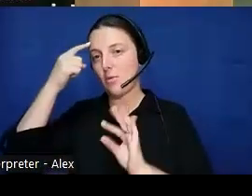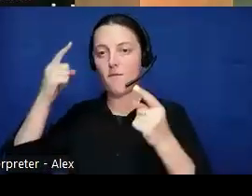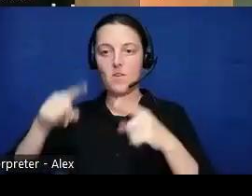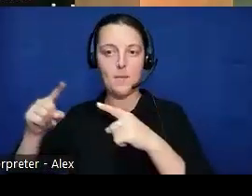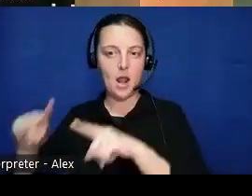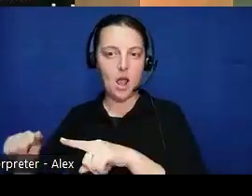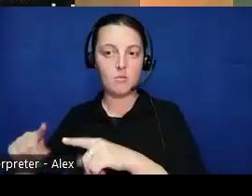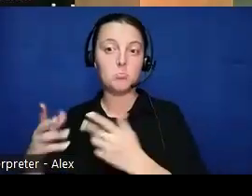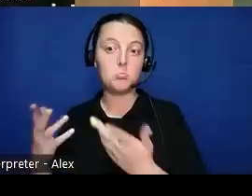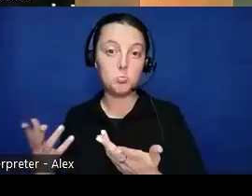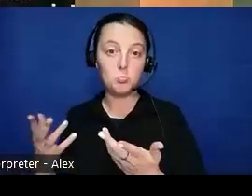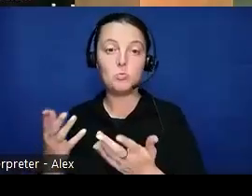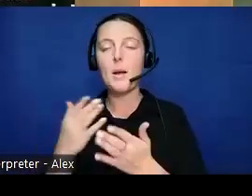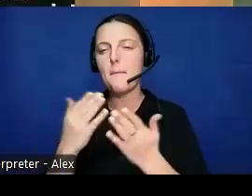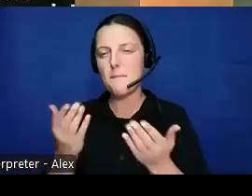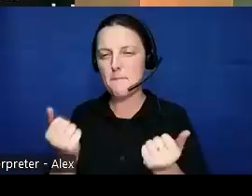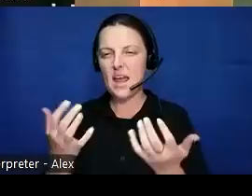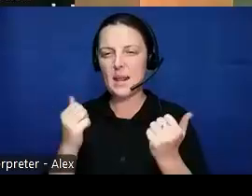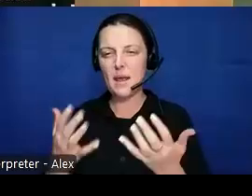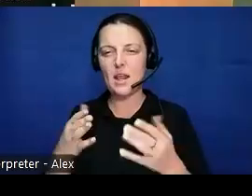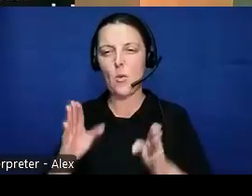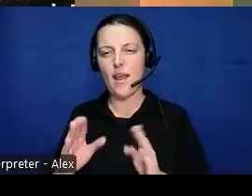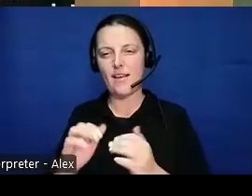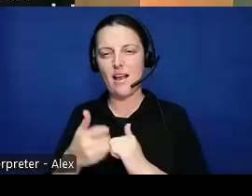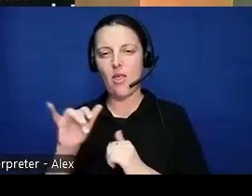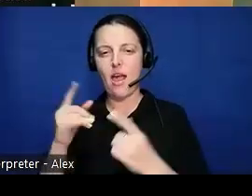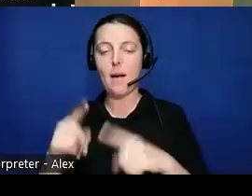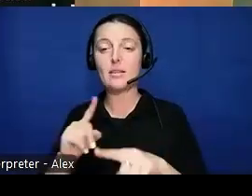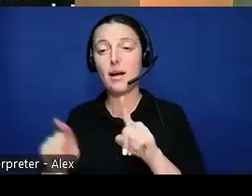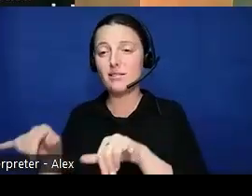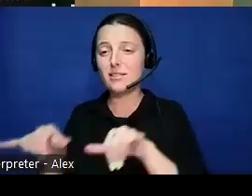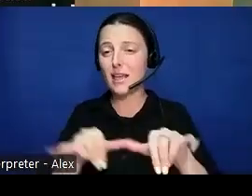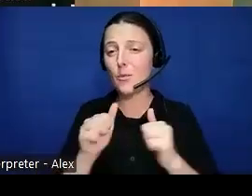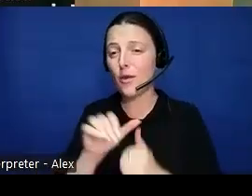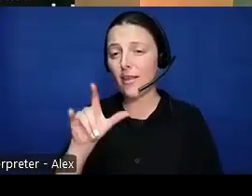that happens but so do the cancer treatments. The cancer treatments do essentially the same thing.